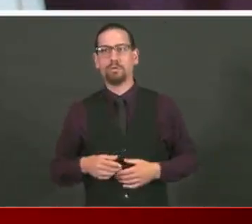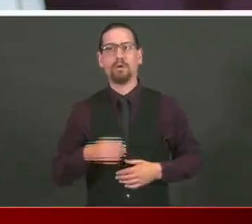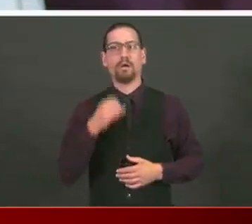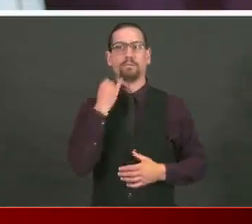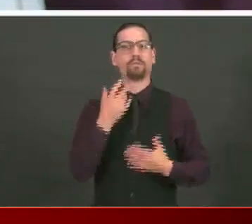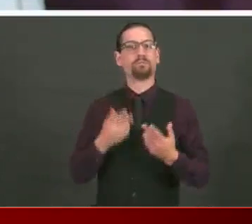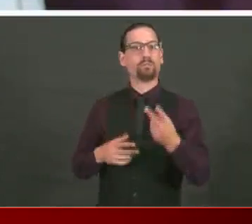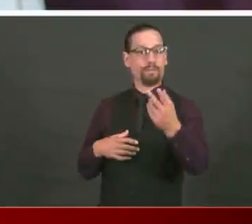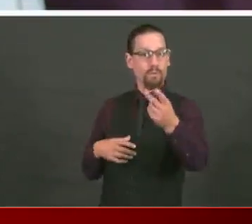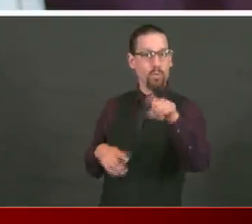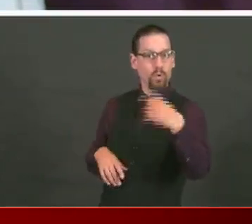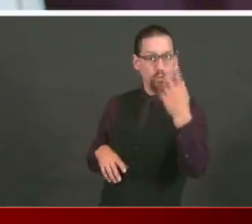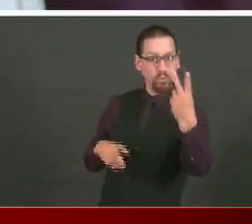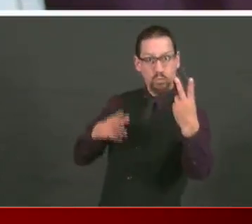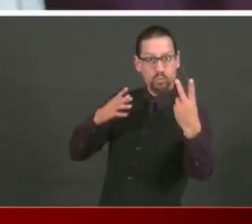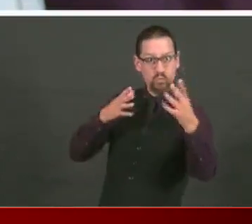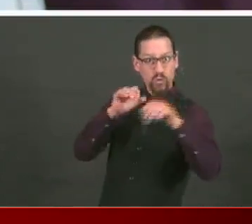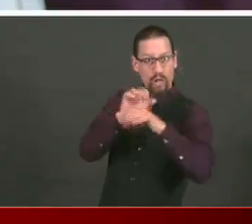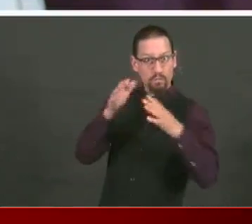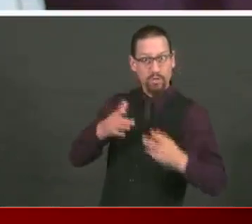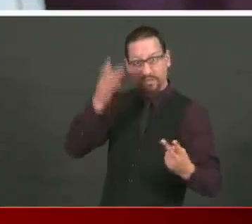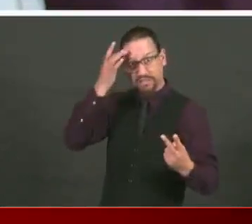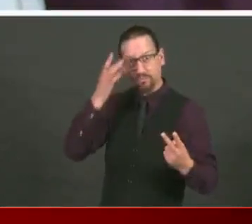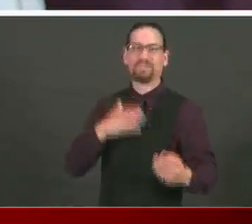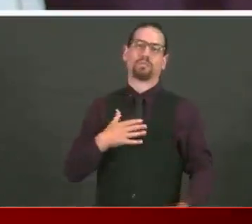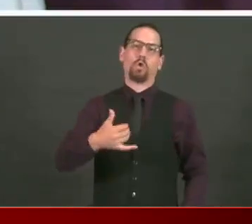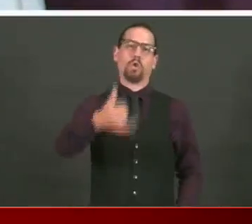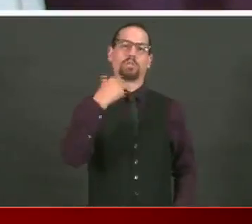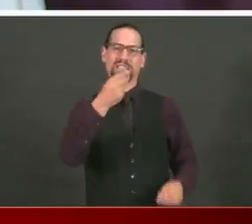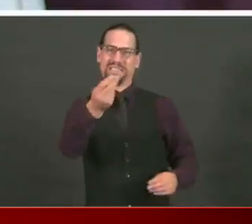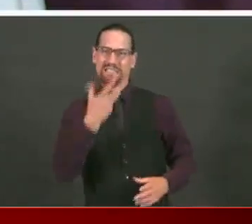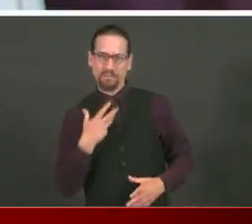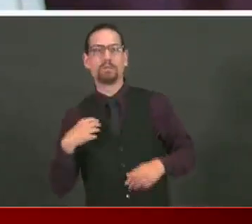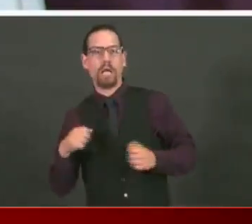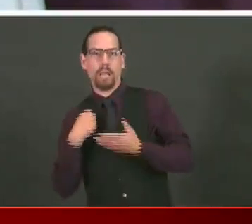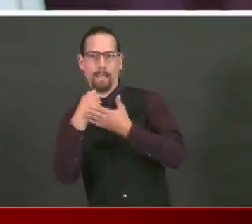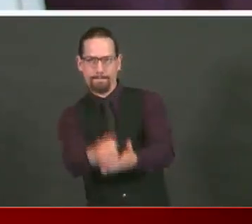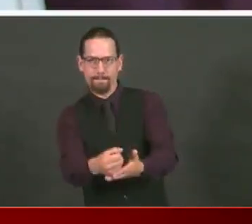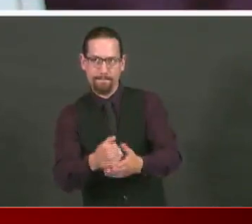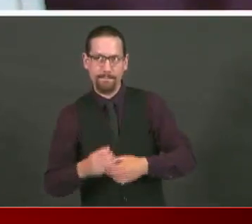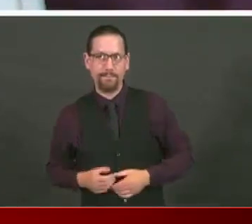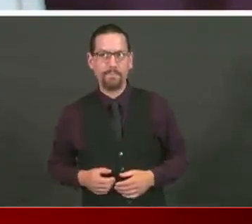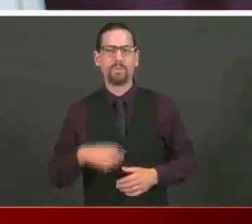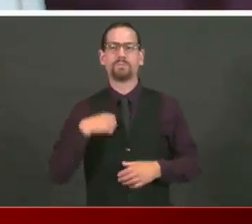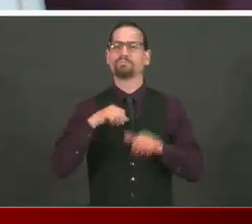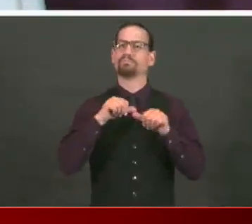IMMEDIATELY. IF YOU HAVE TWO OR MORE EMPLOYEES WHO GET SICK, SO WE